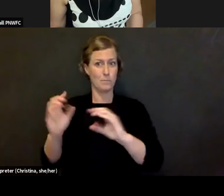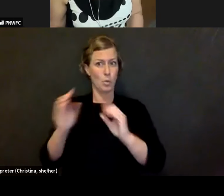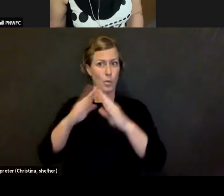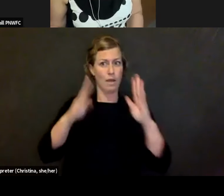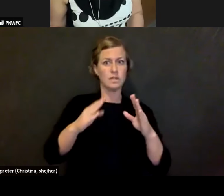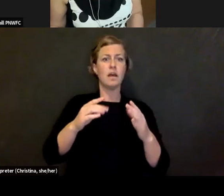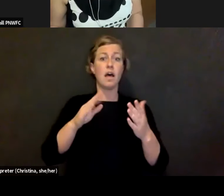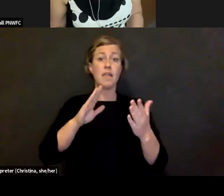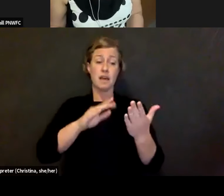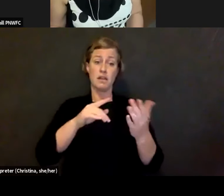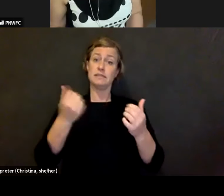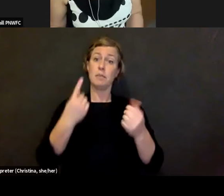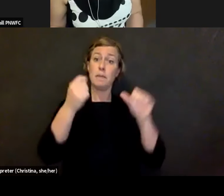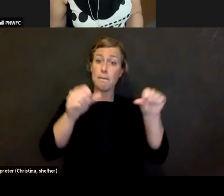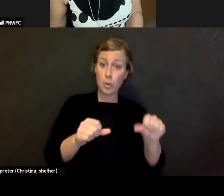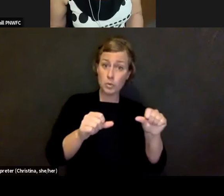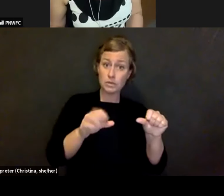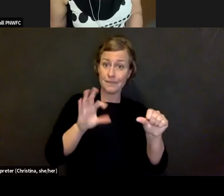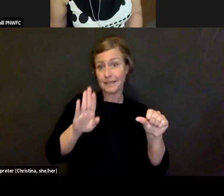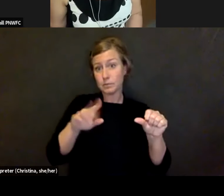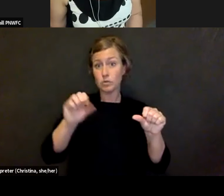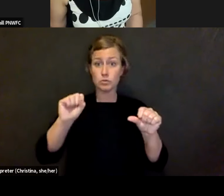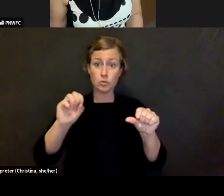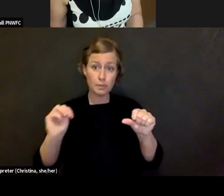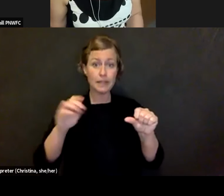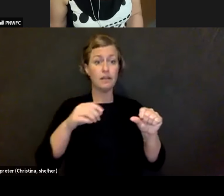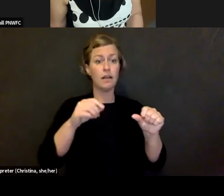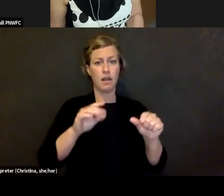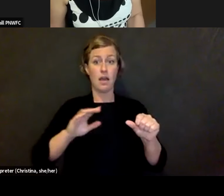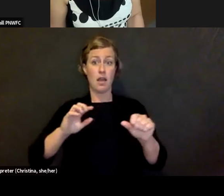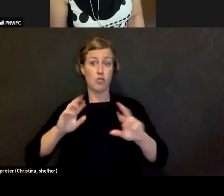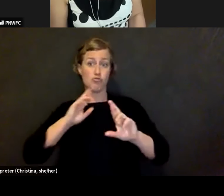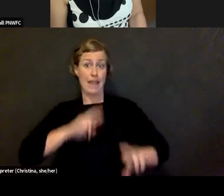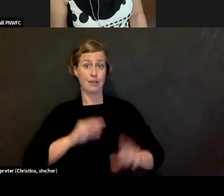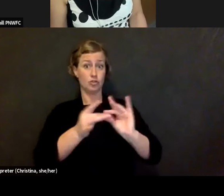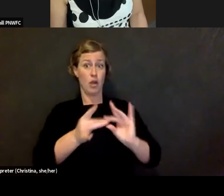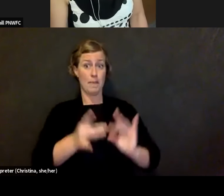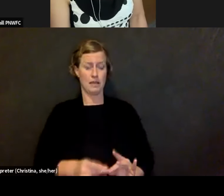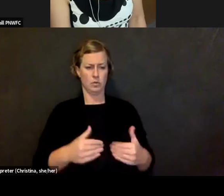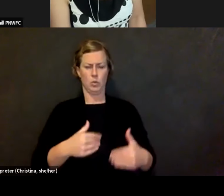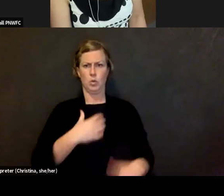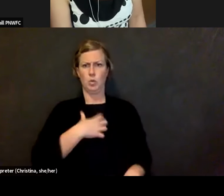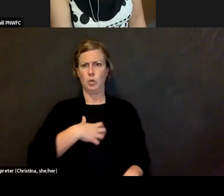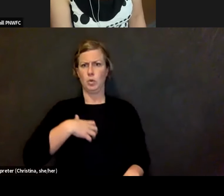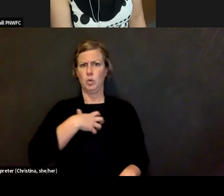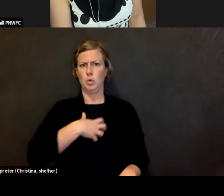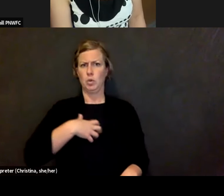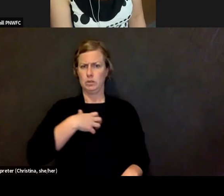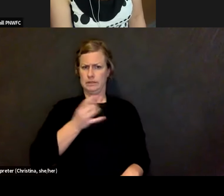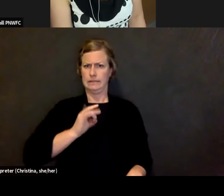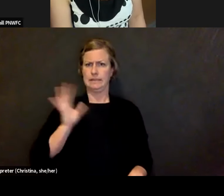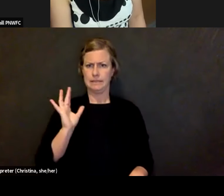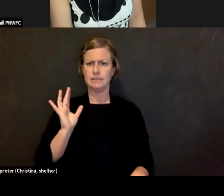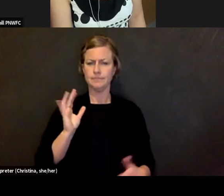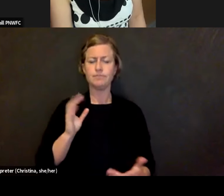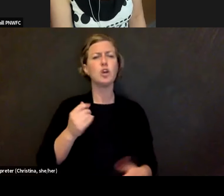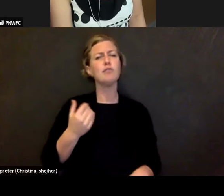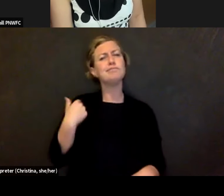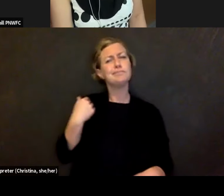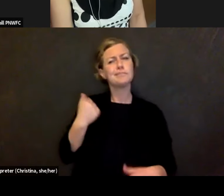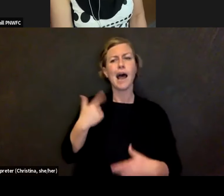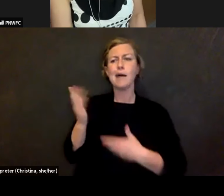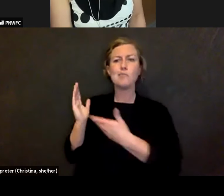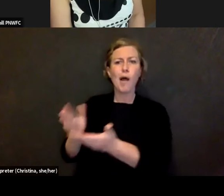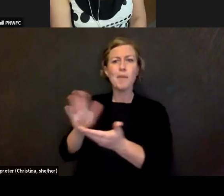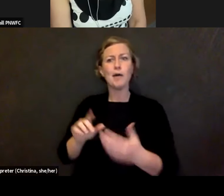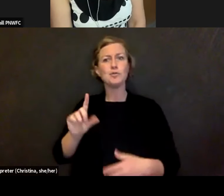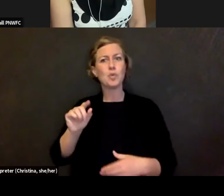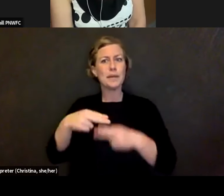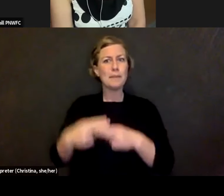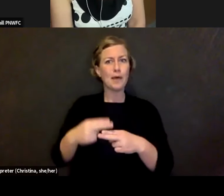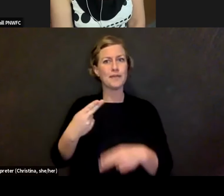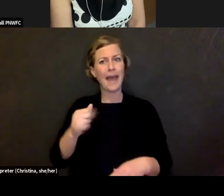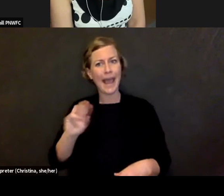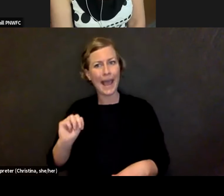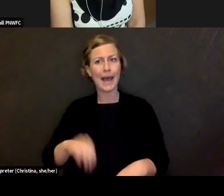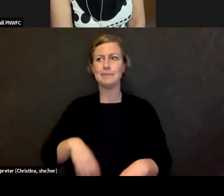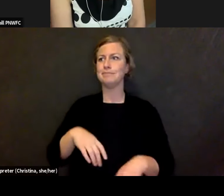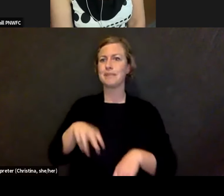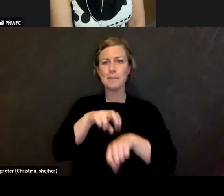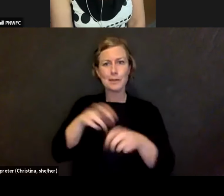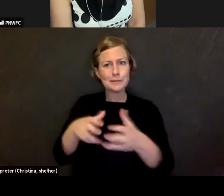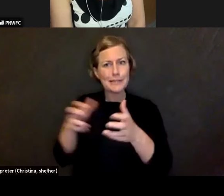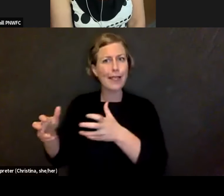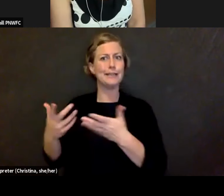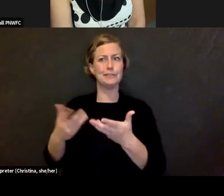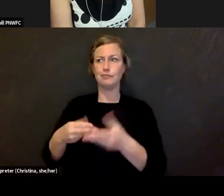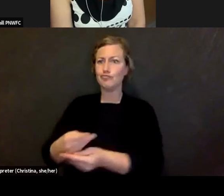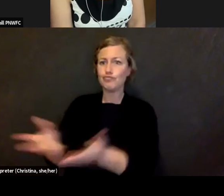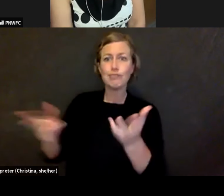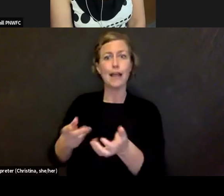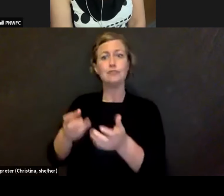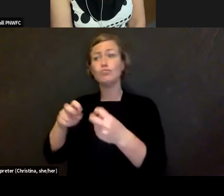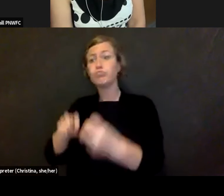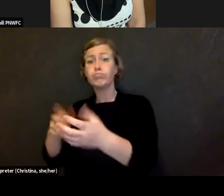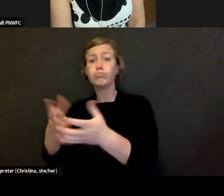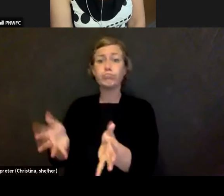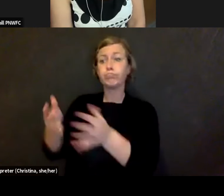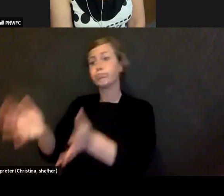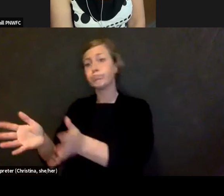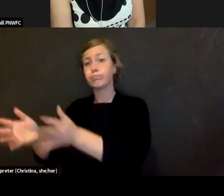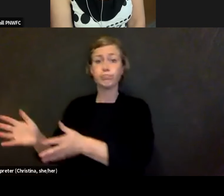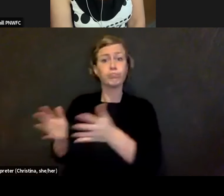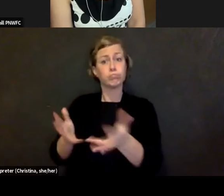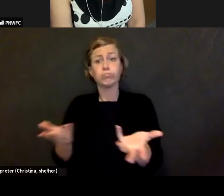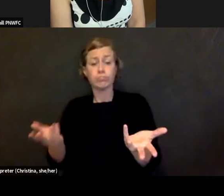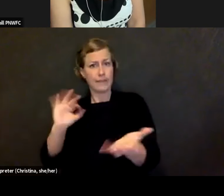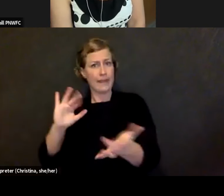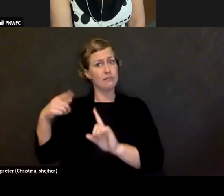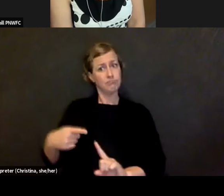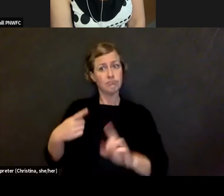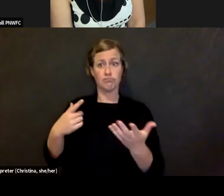name or another BIPOC